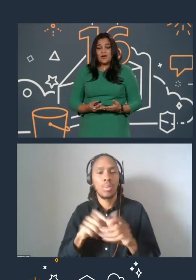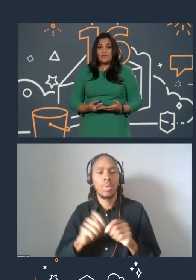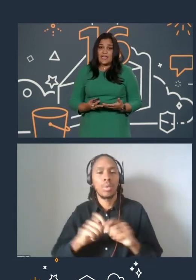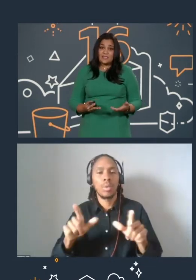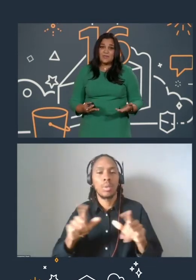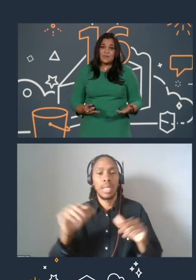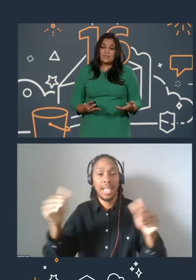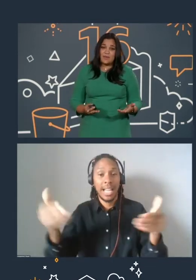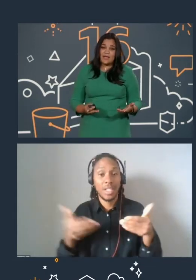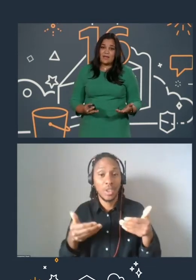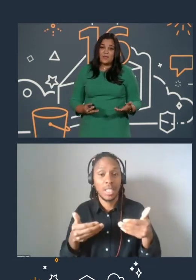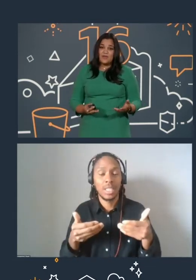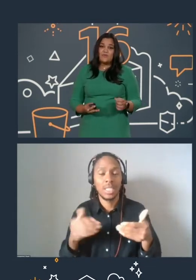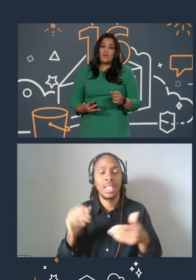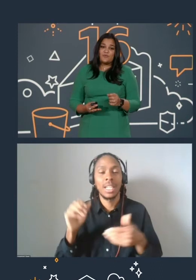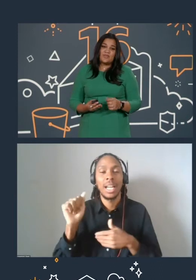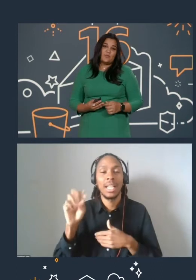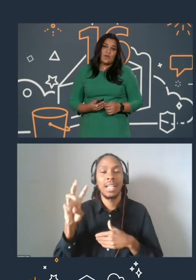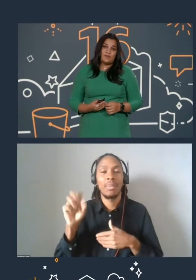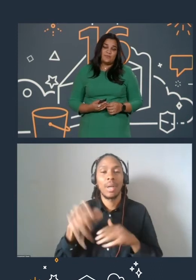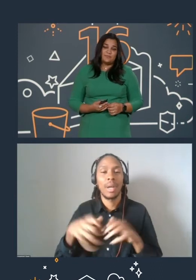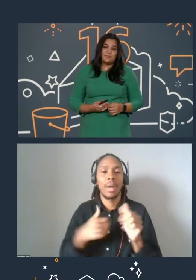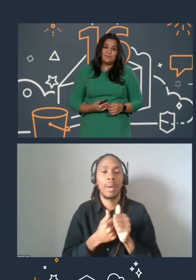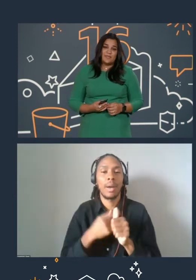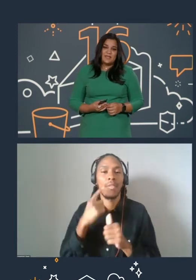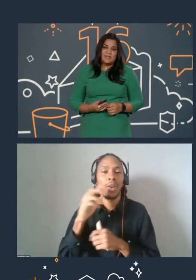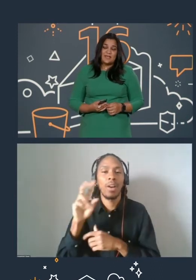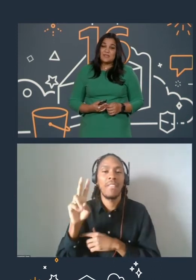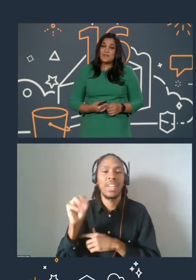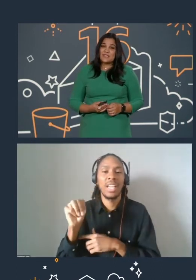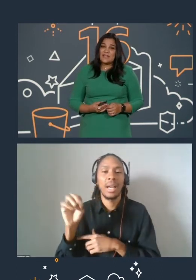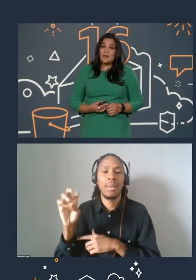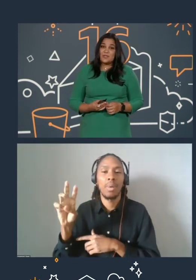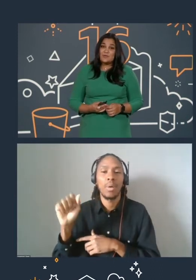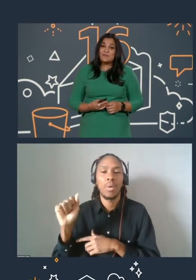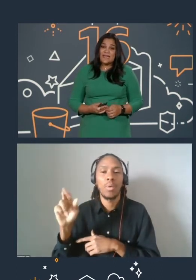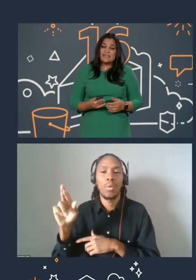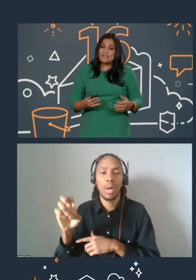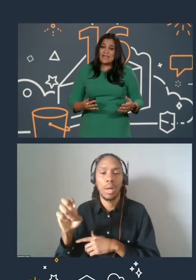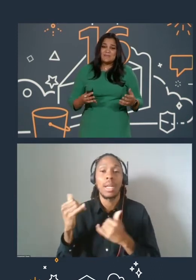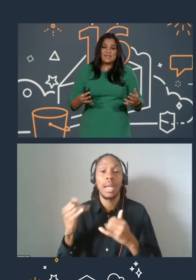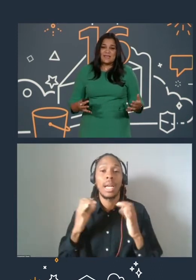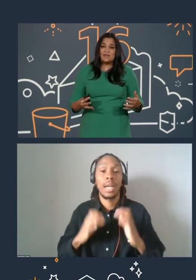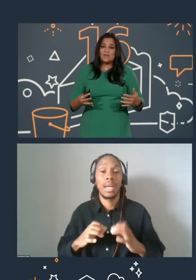of AWS Backup for VMware. Customers can now use that same single,